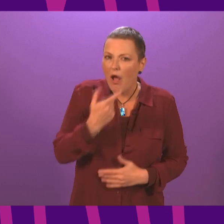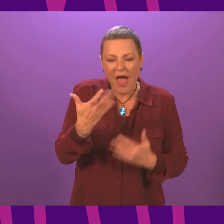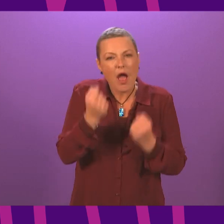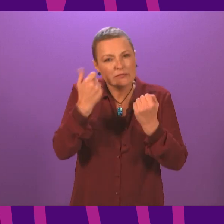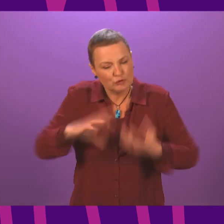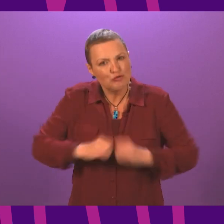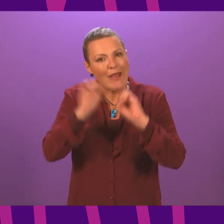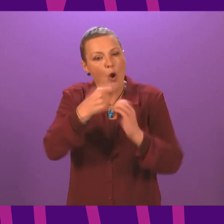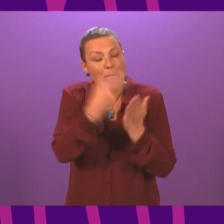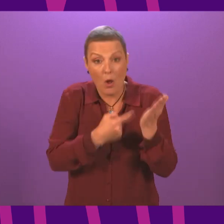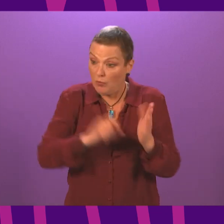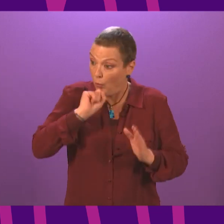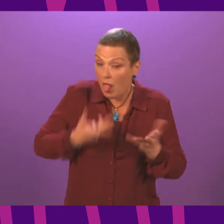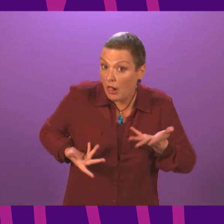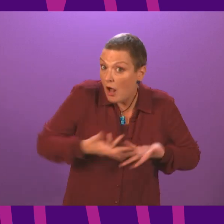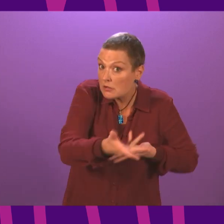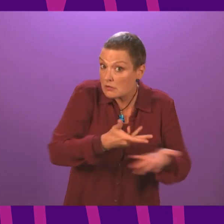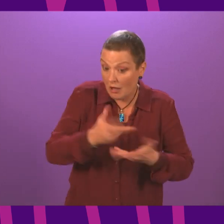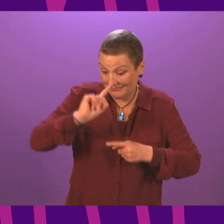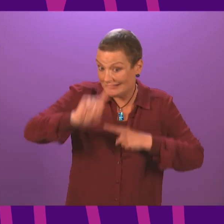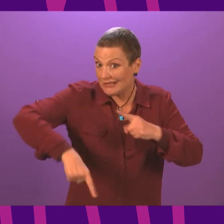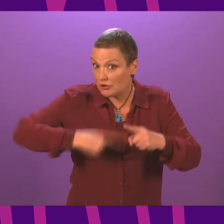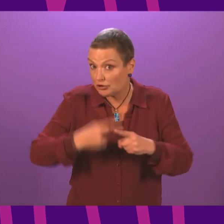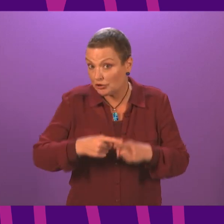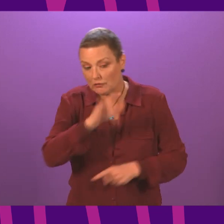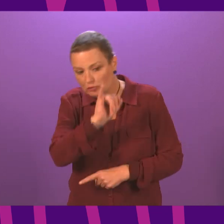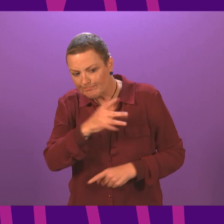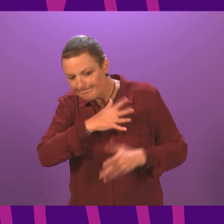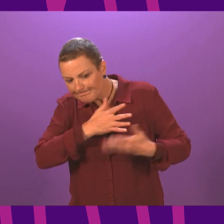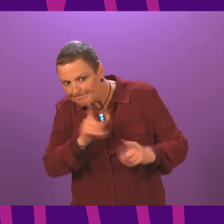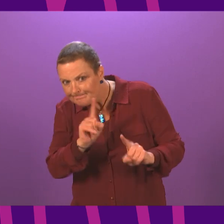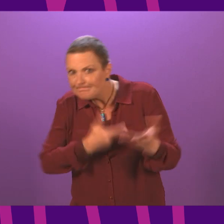We will consult early next year on the strategic direction for carers assistance in Scotland,